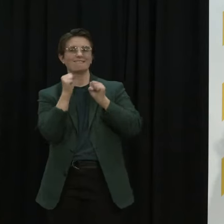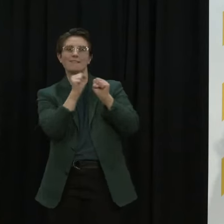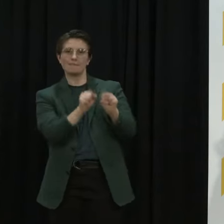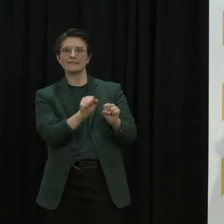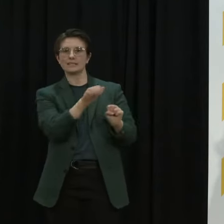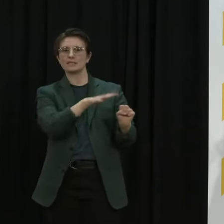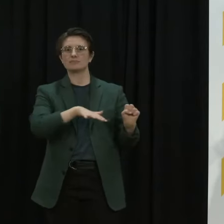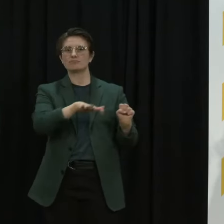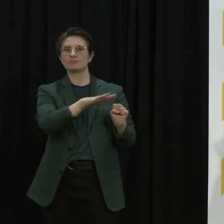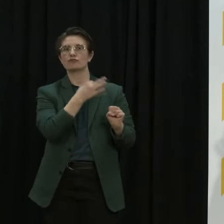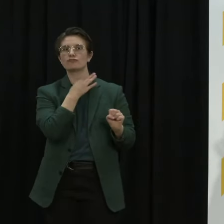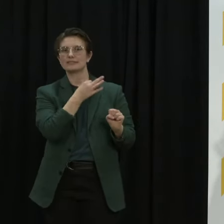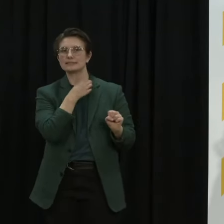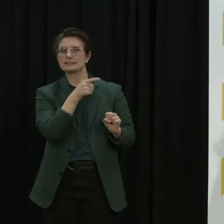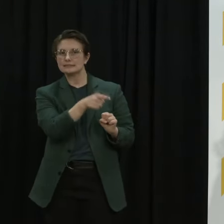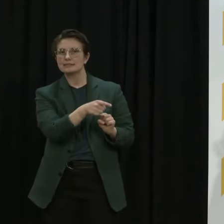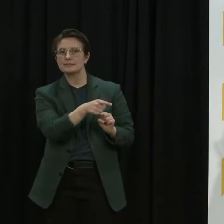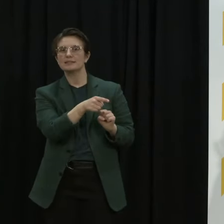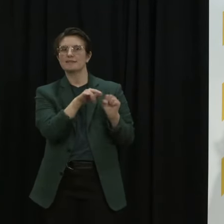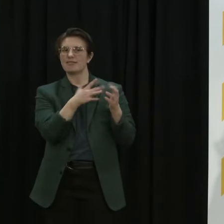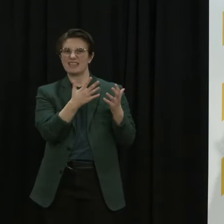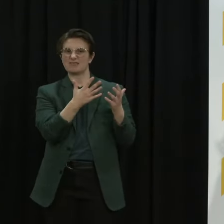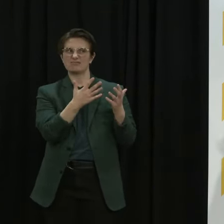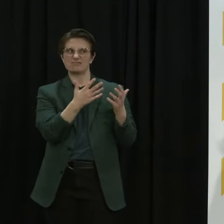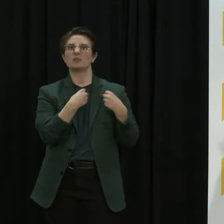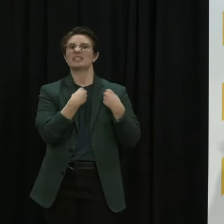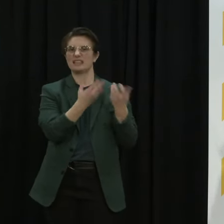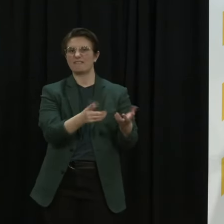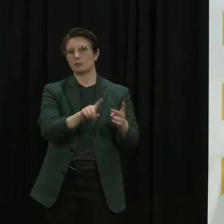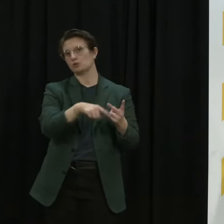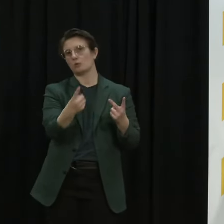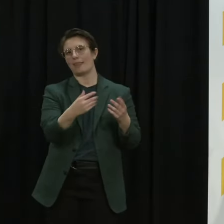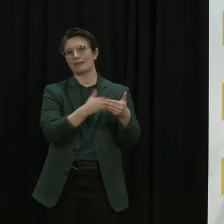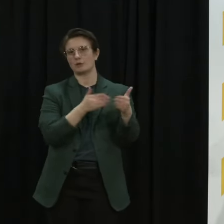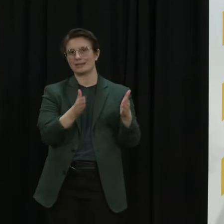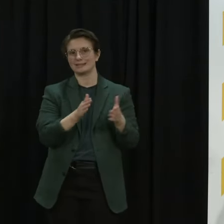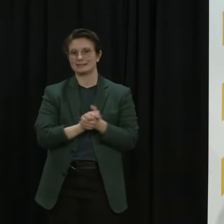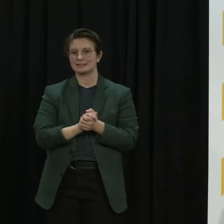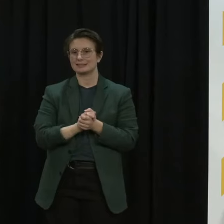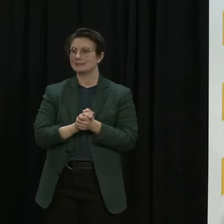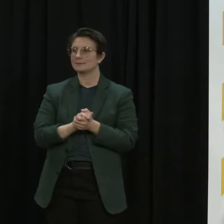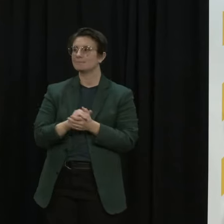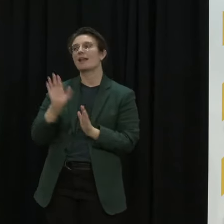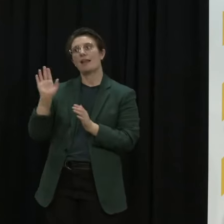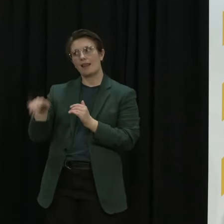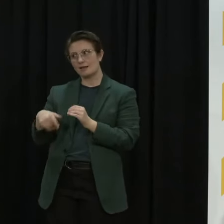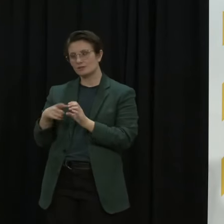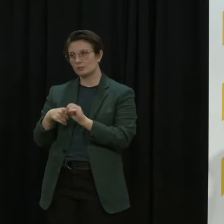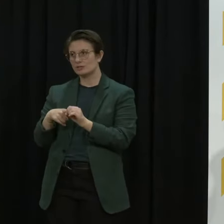For example, low risk identify locations of interest. That's how we manage the demand